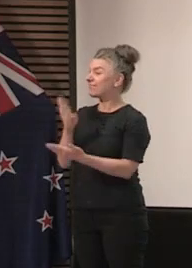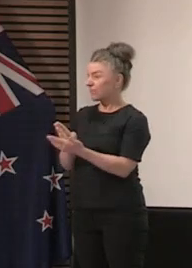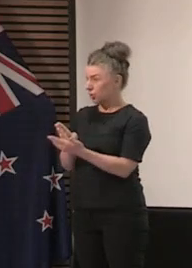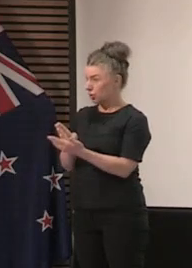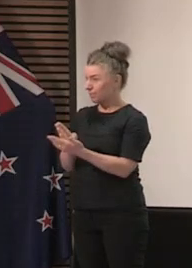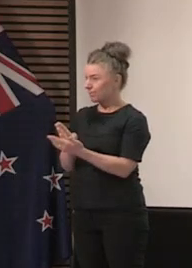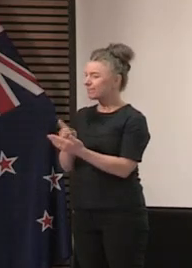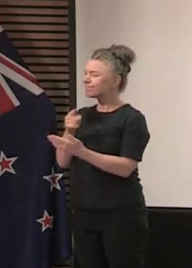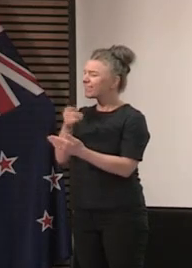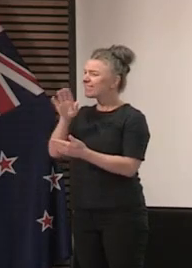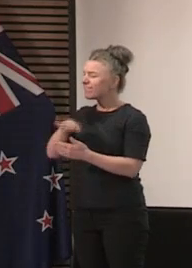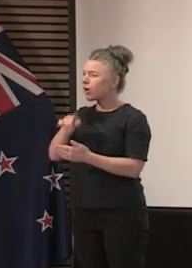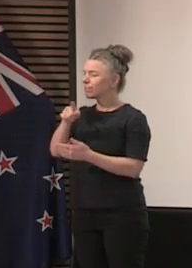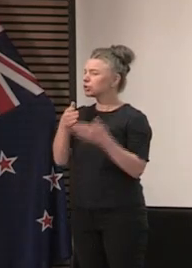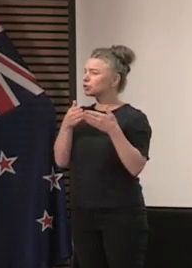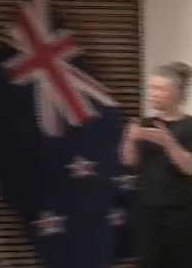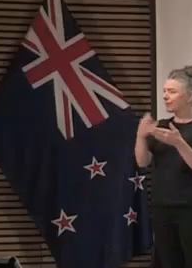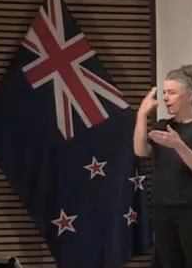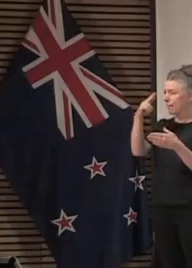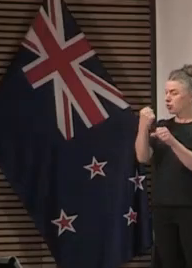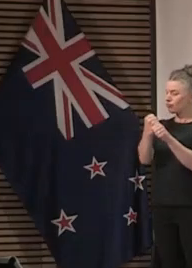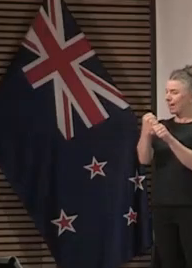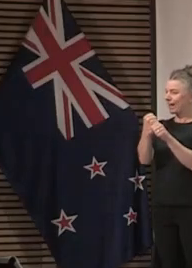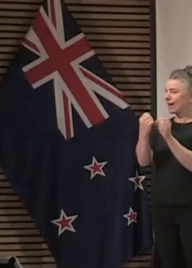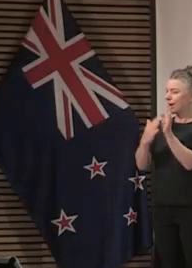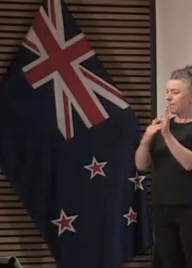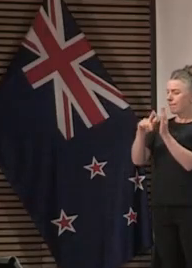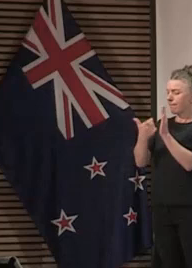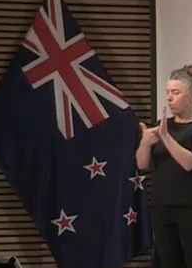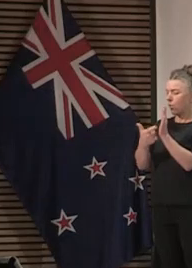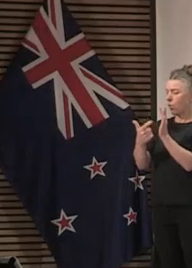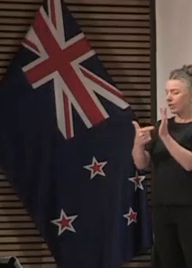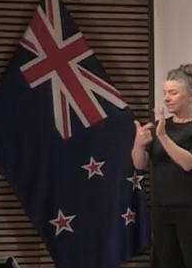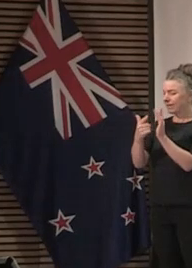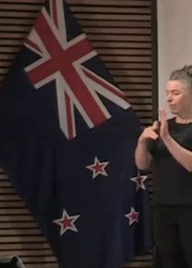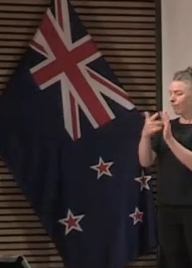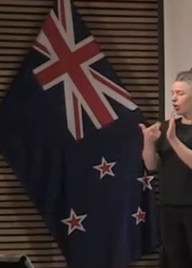three cases we reported yesterday who were confirmed